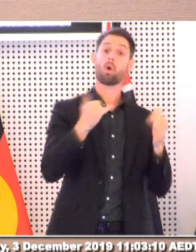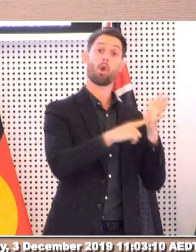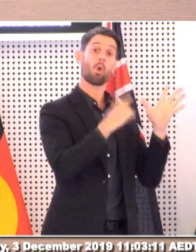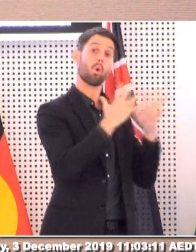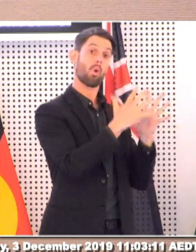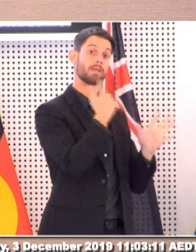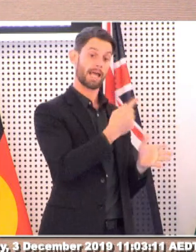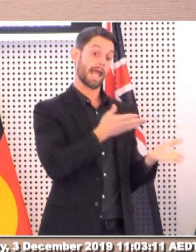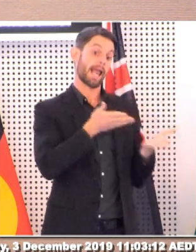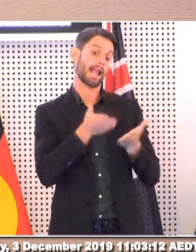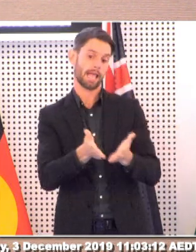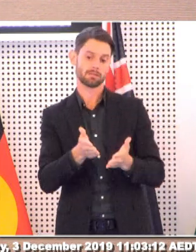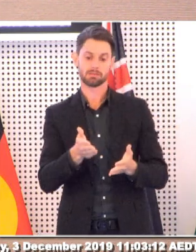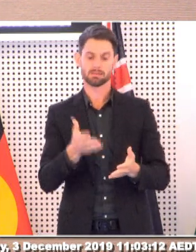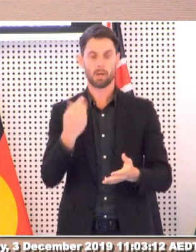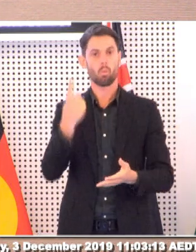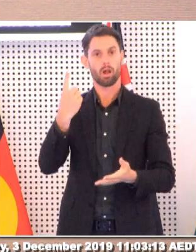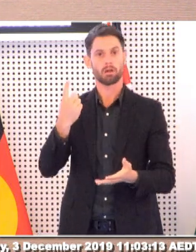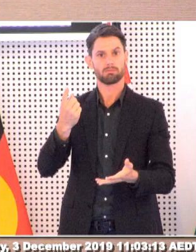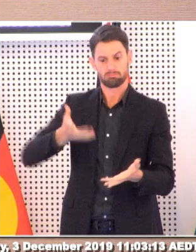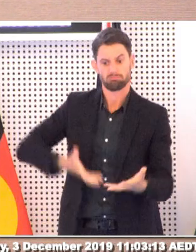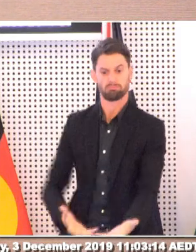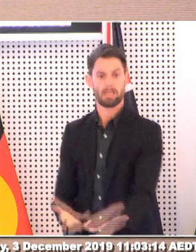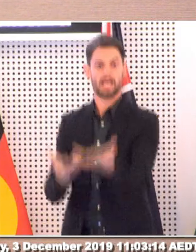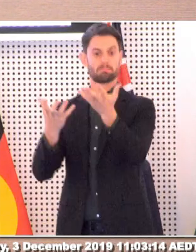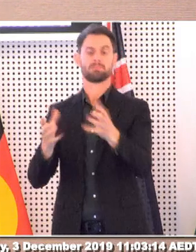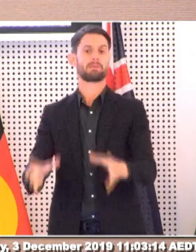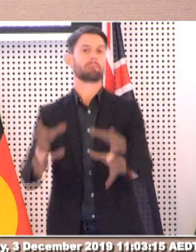That these are then the same circumstances where somehow three hours later if someone